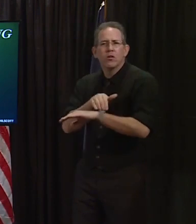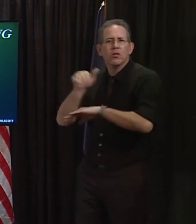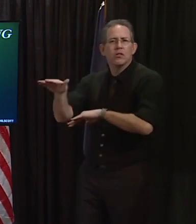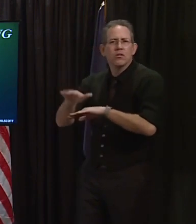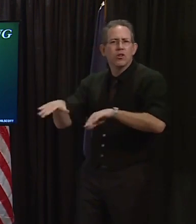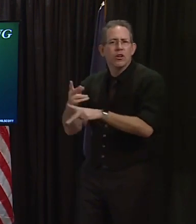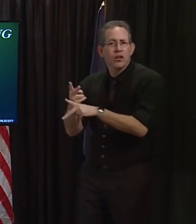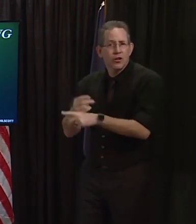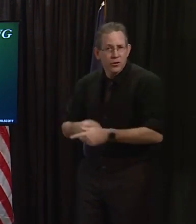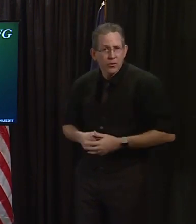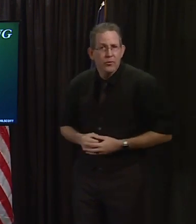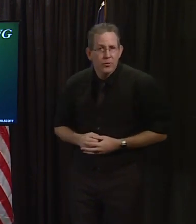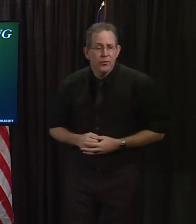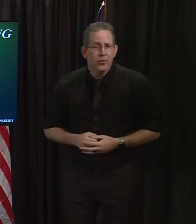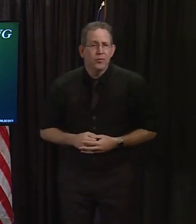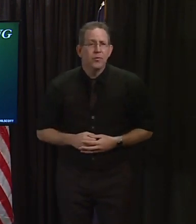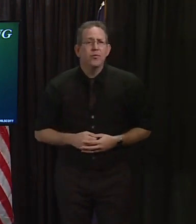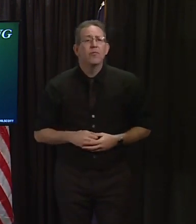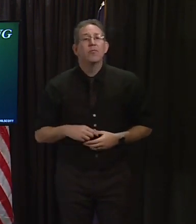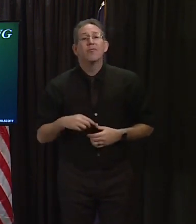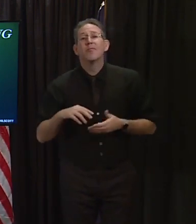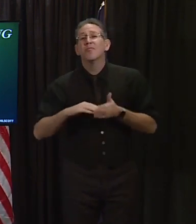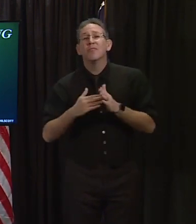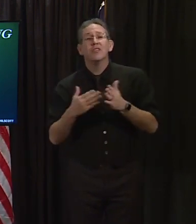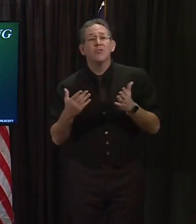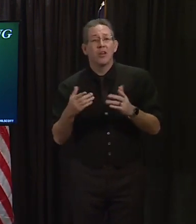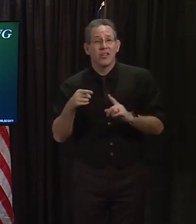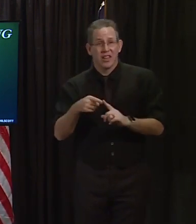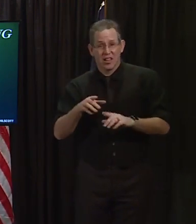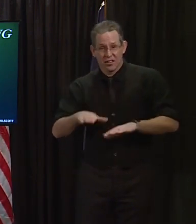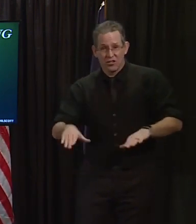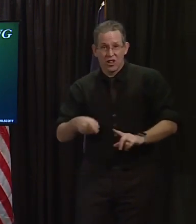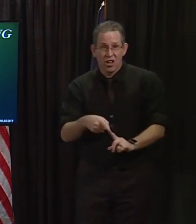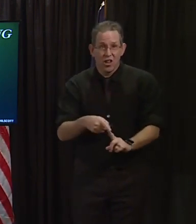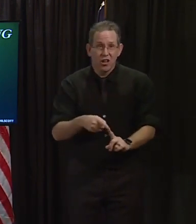continue to attend their childcare program during their quarantine period